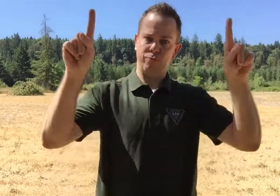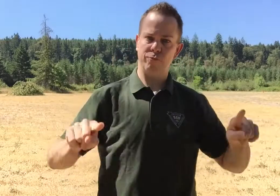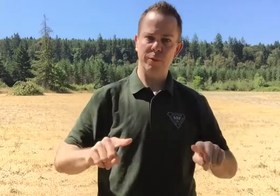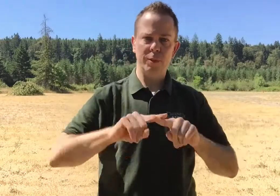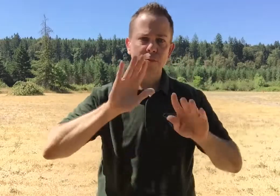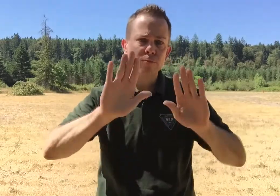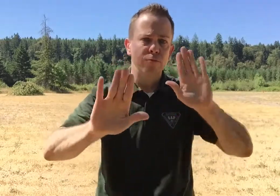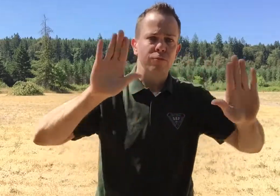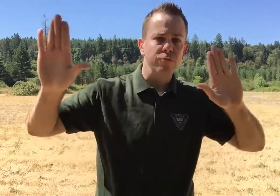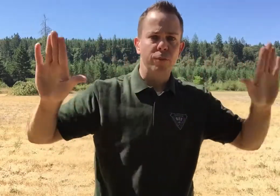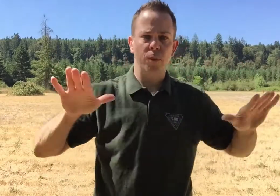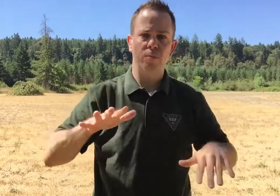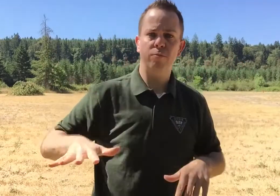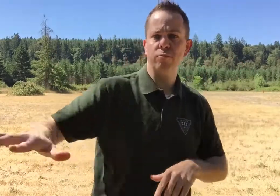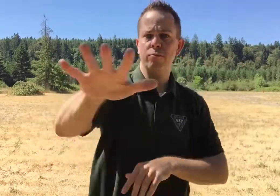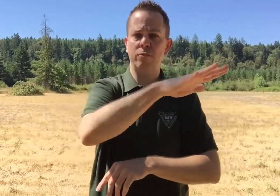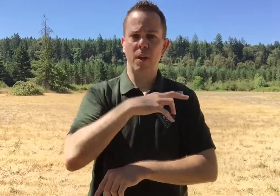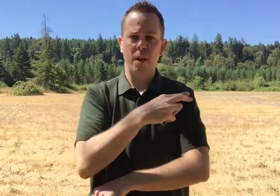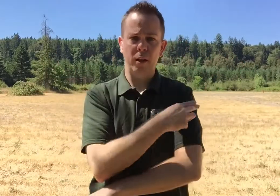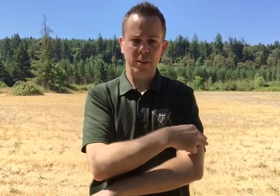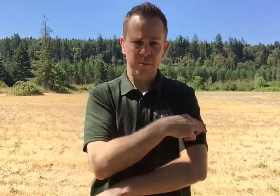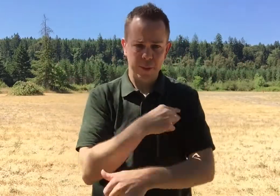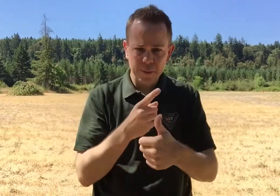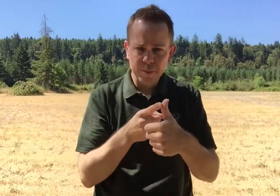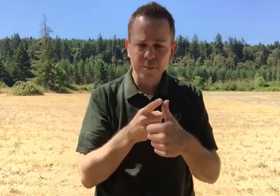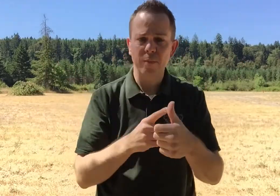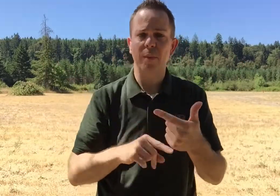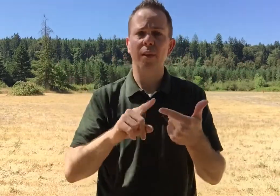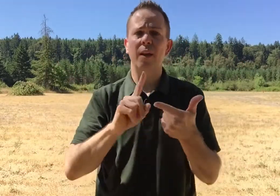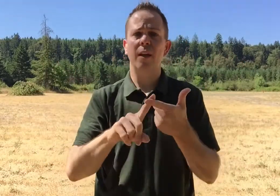showing a logo of the interpreter.